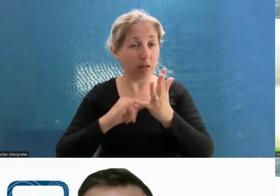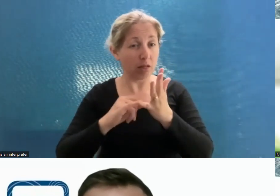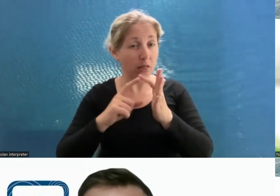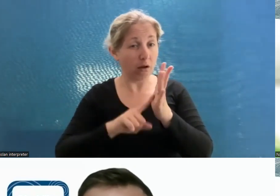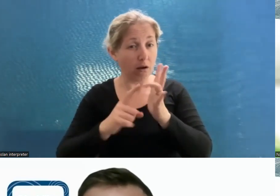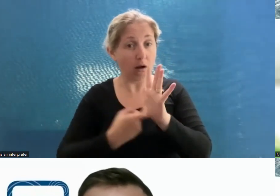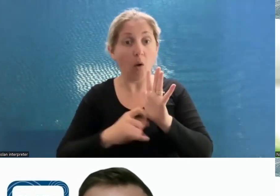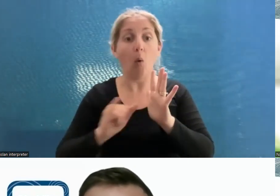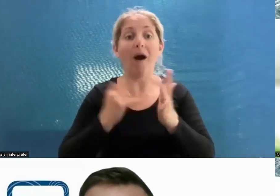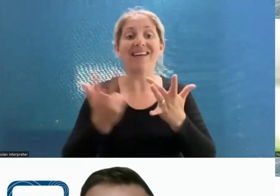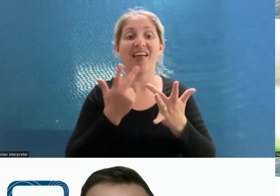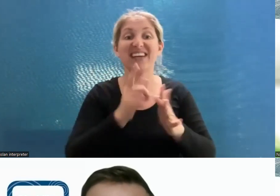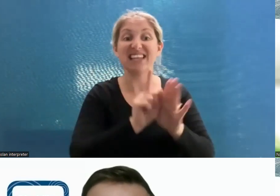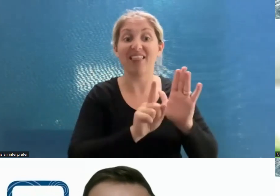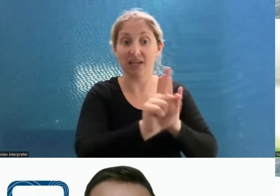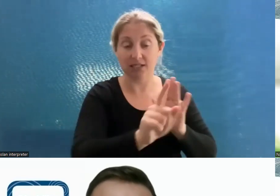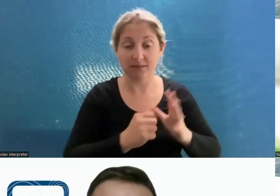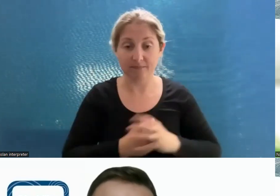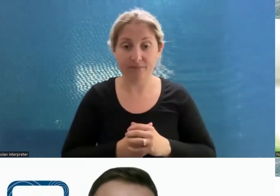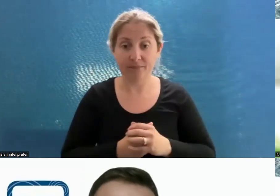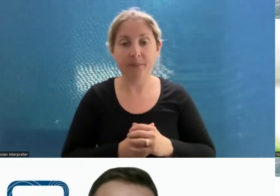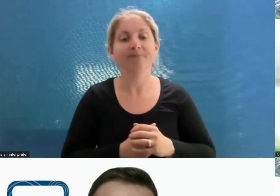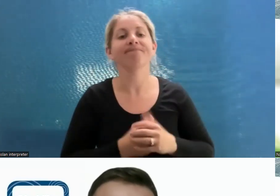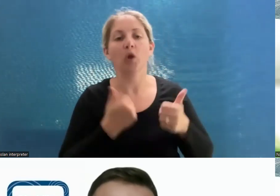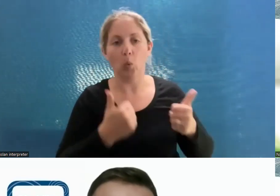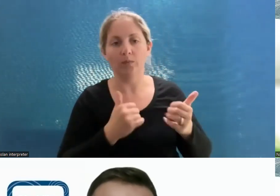Nakul: Thank you Sifa. That's a good question.